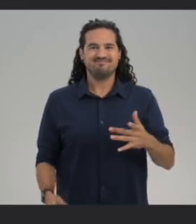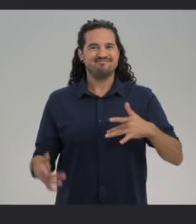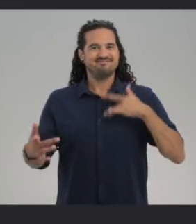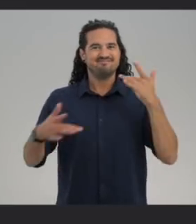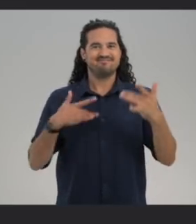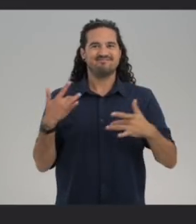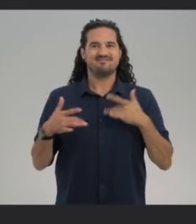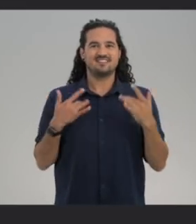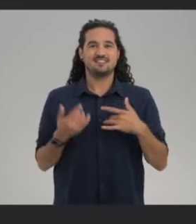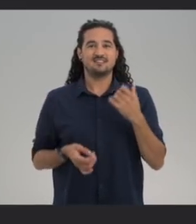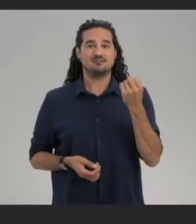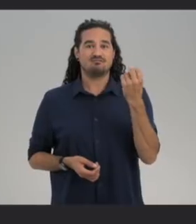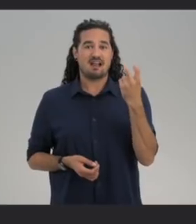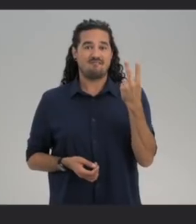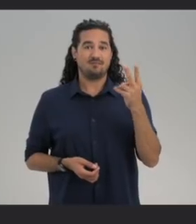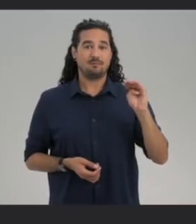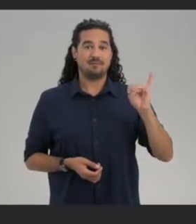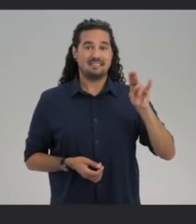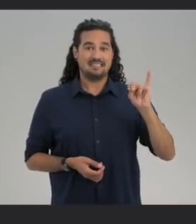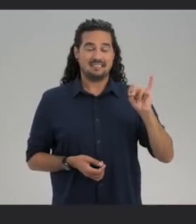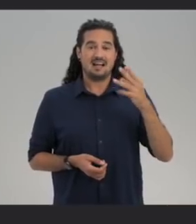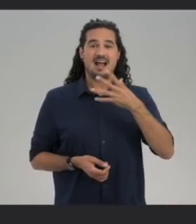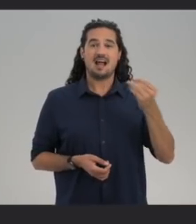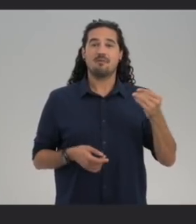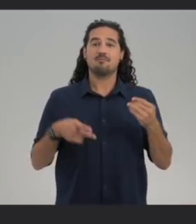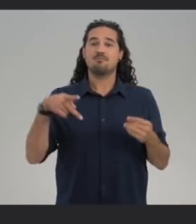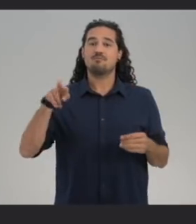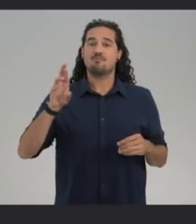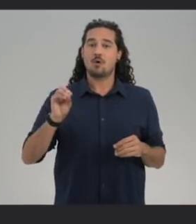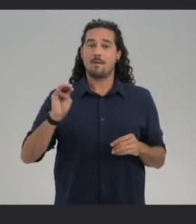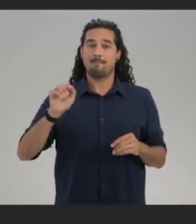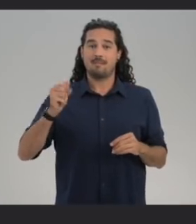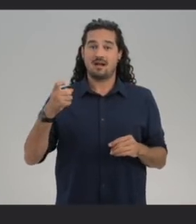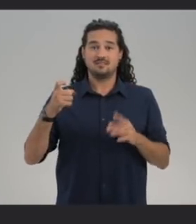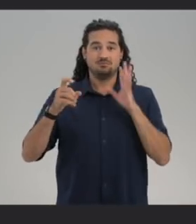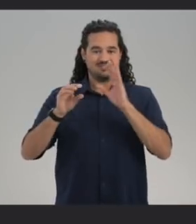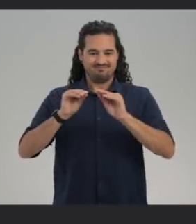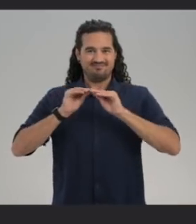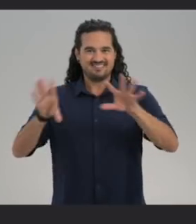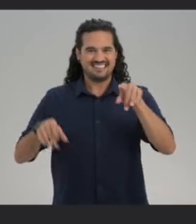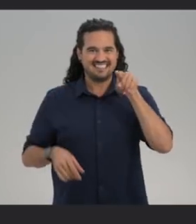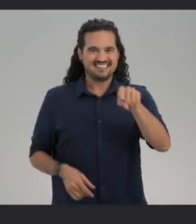iPhone 12 mini and iPhone 12 Pro Max will begin shipping this Friday.